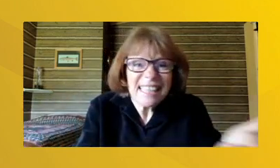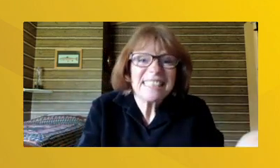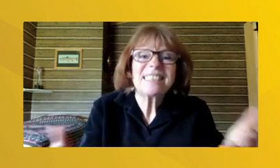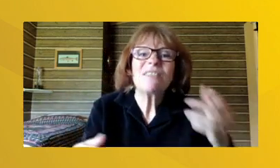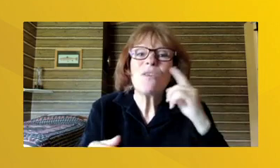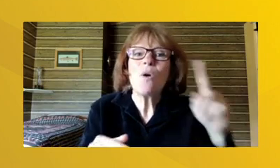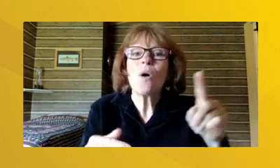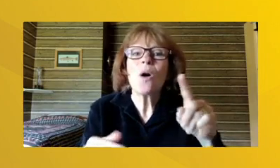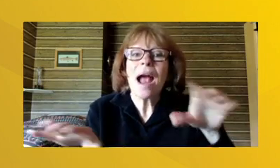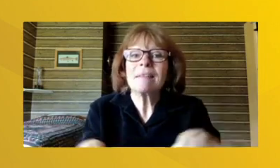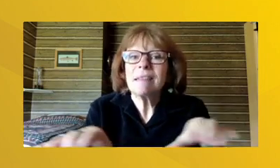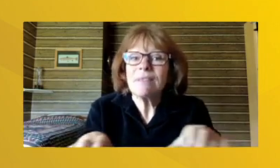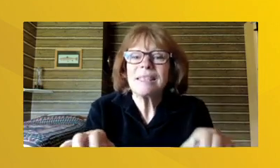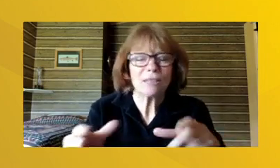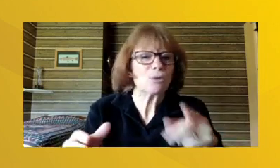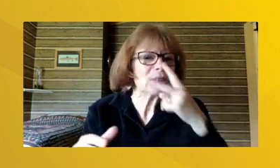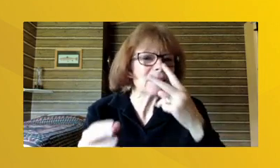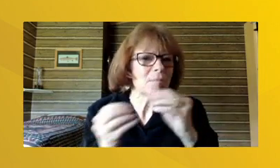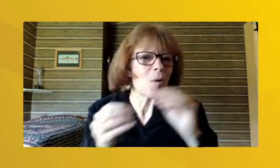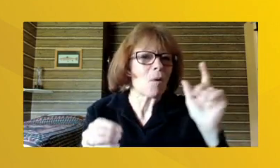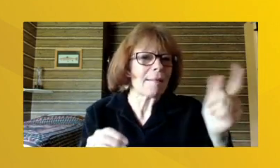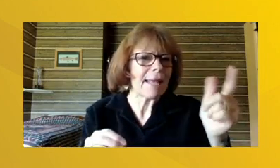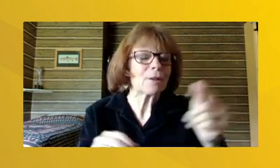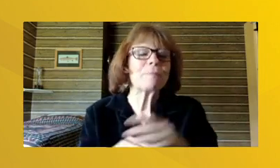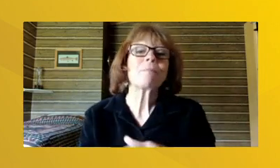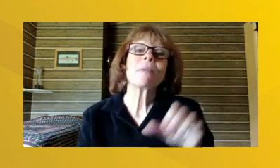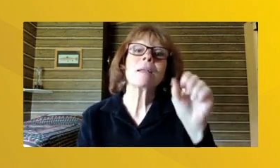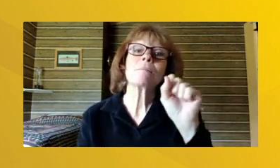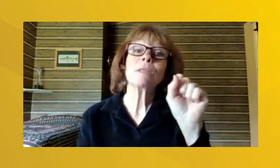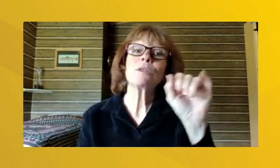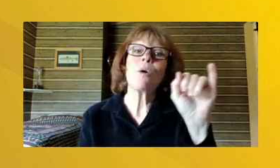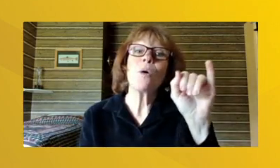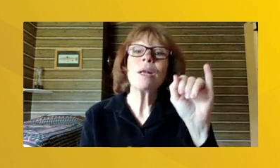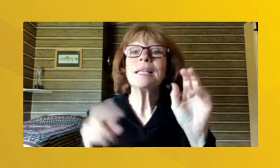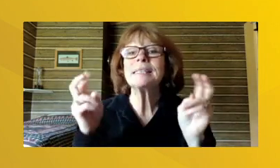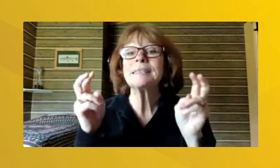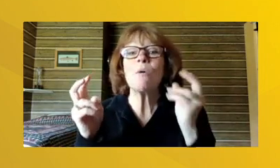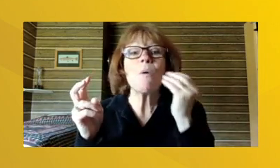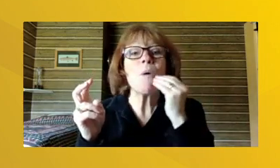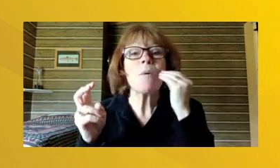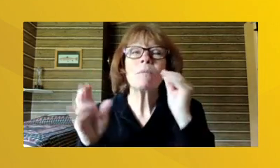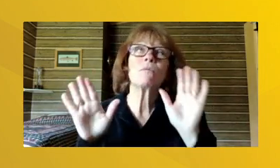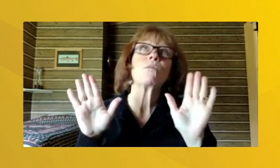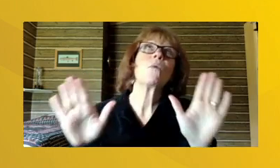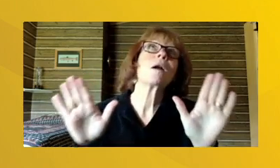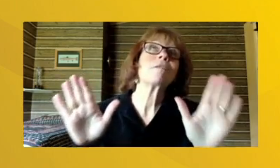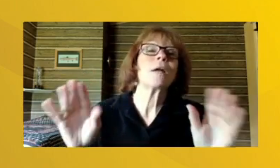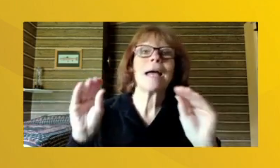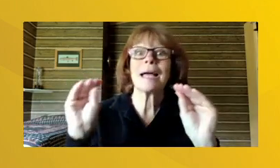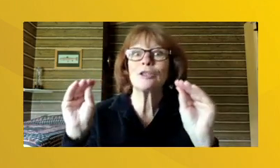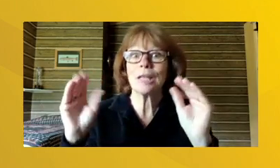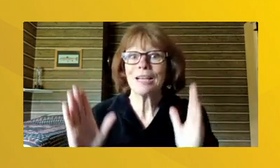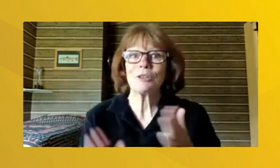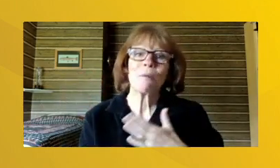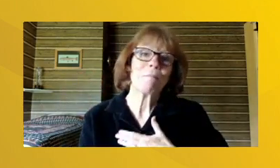The Smithsonian is a home to many wonderful educators, but my personal favorites are the early learning educators.